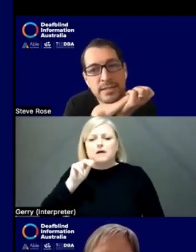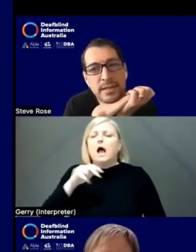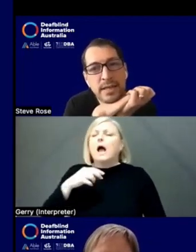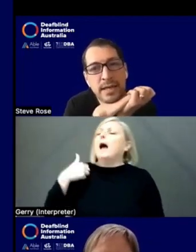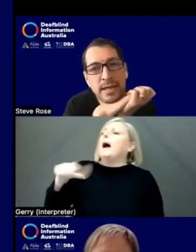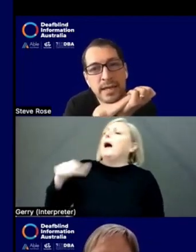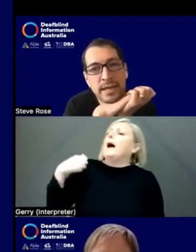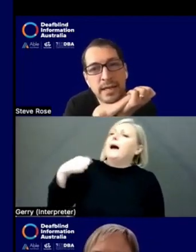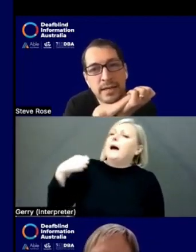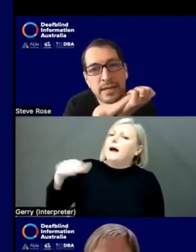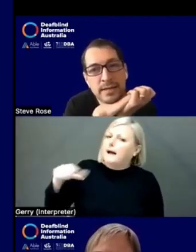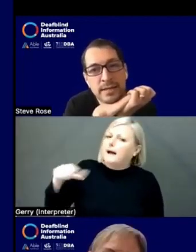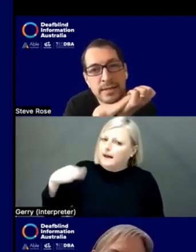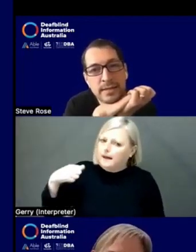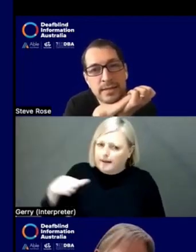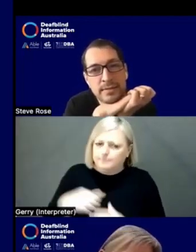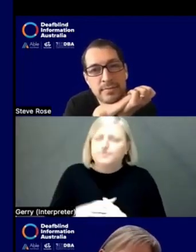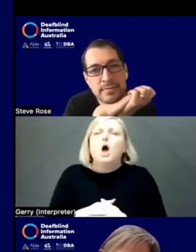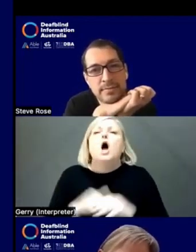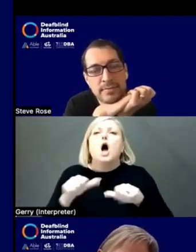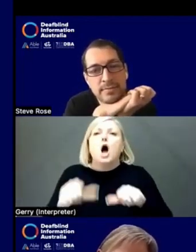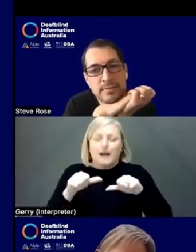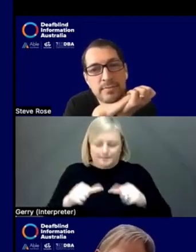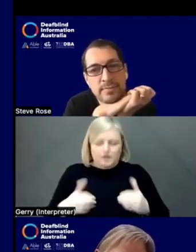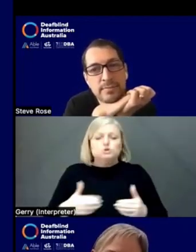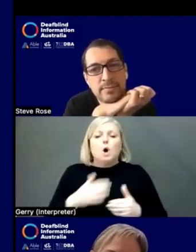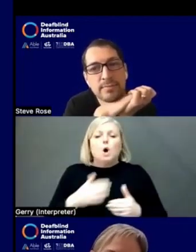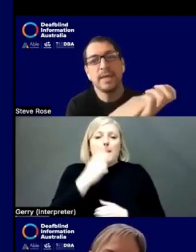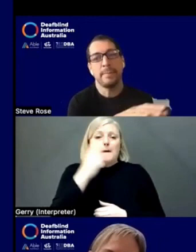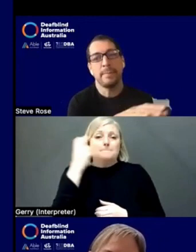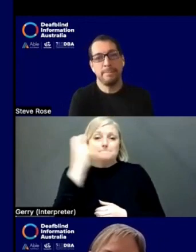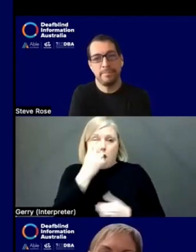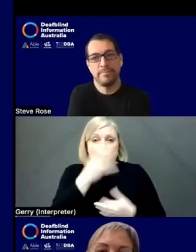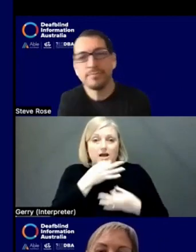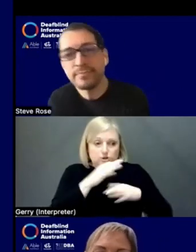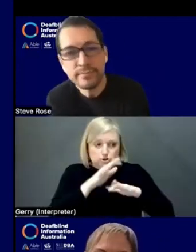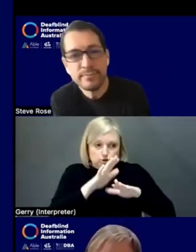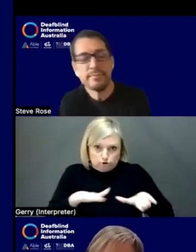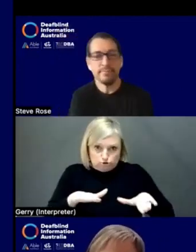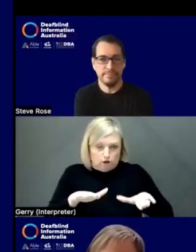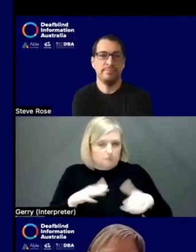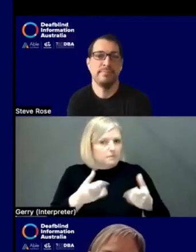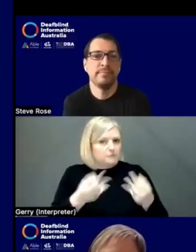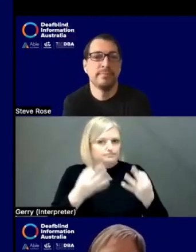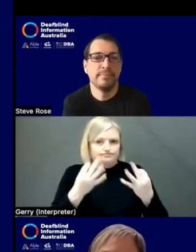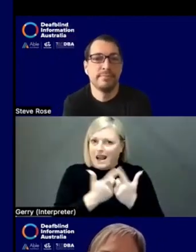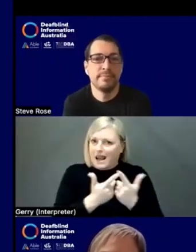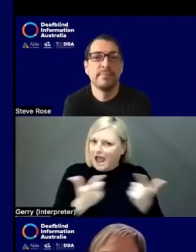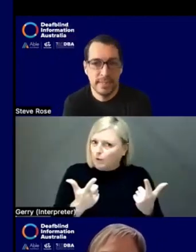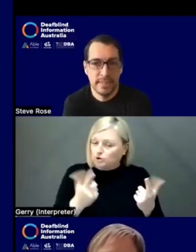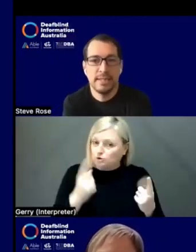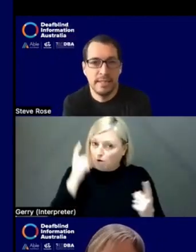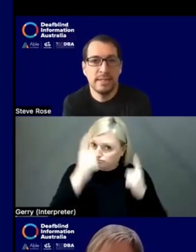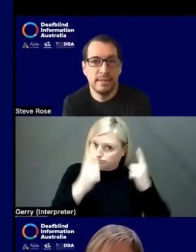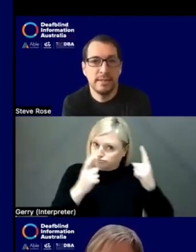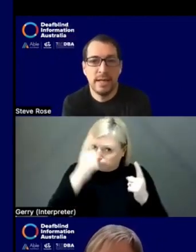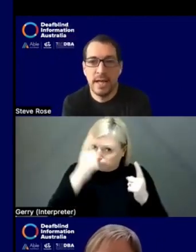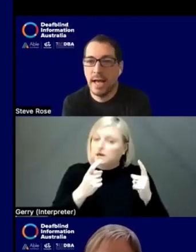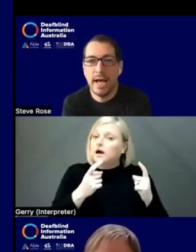Yeah, we've worked with blind children who don't have language. So using a tactile approach is a really relevant and valid...